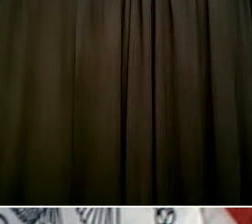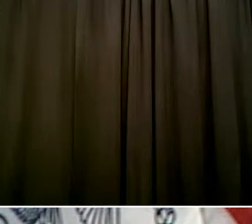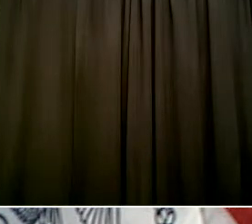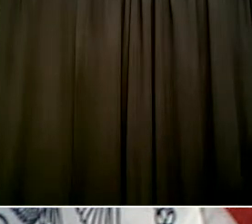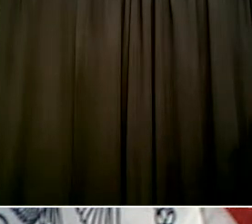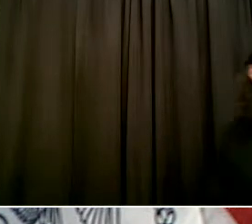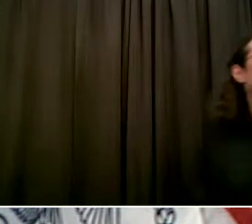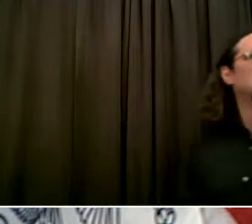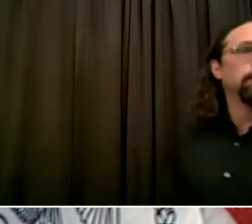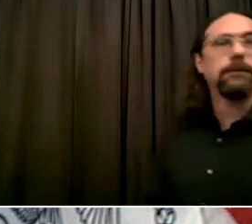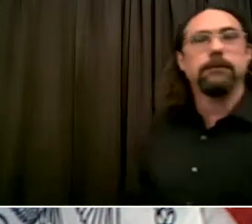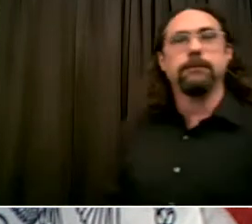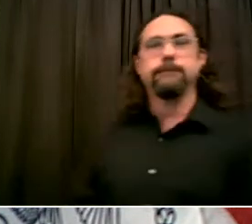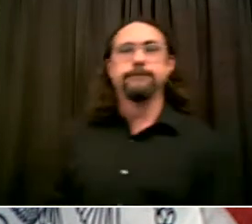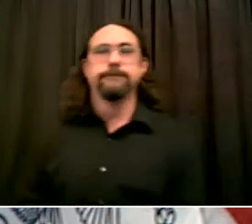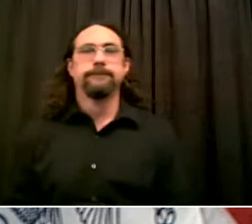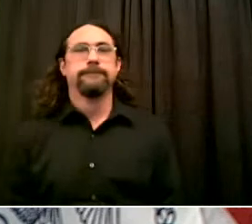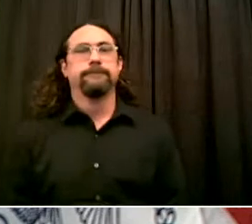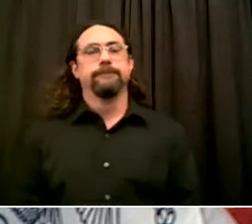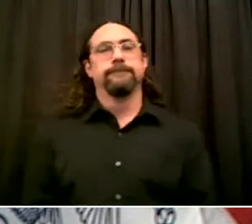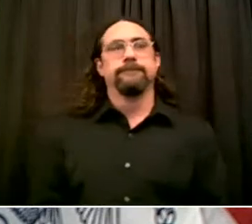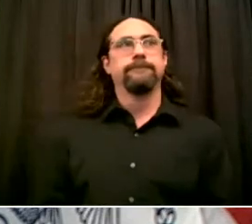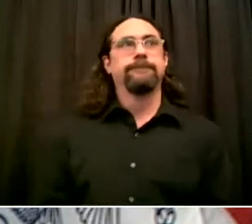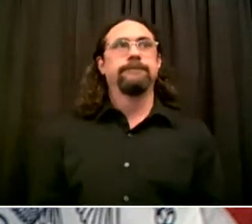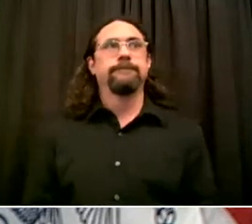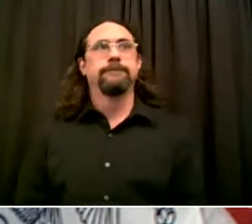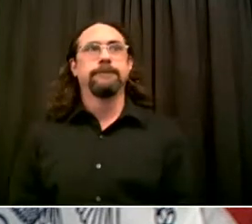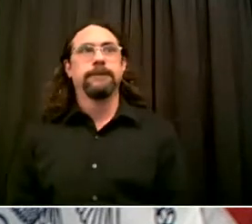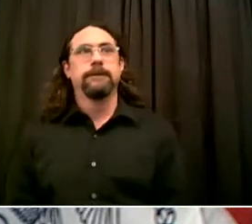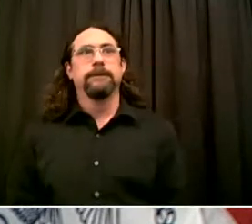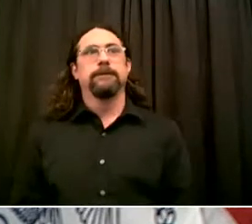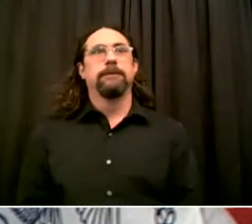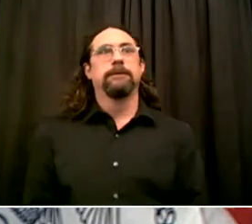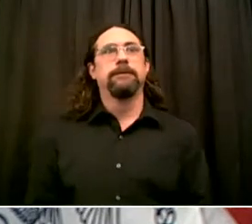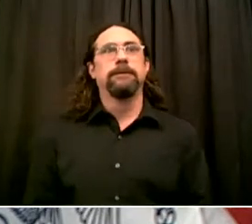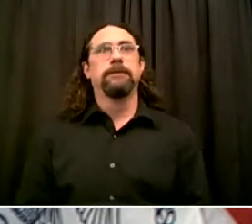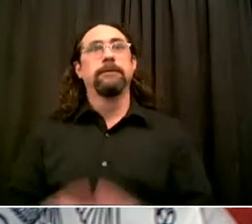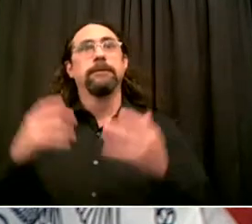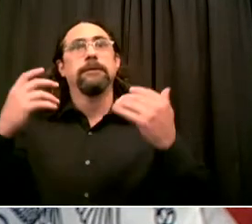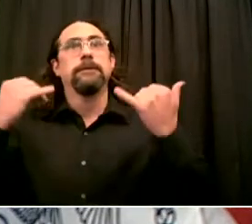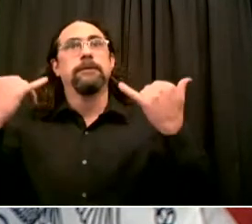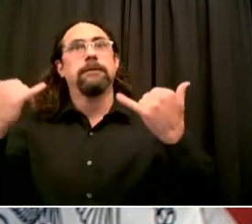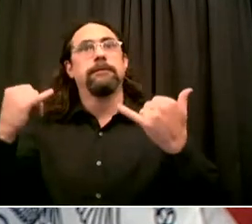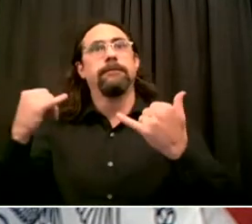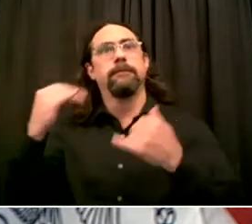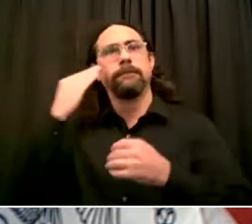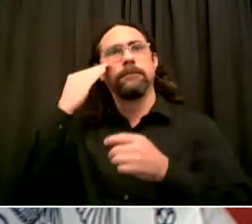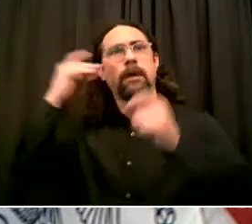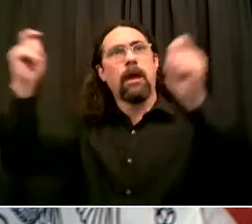E THYEAR WHEN PEOPLE TRAVEL THE MOST AND IT IS A TIME WE CHERISH. THE HOLIDAY SEASON IS SUCH A SPECIAL TIME FOR